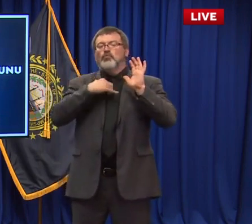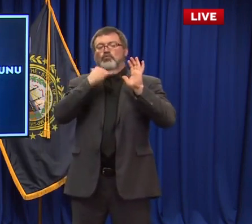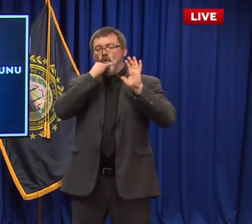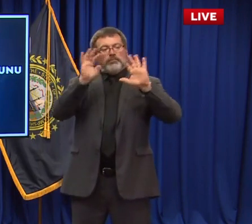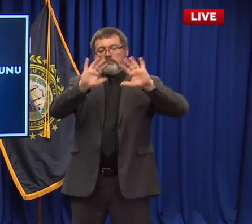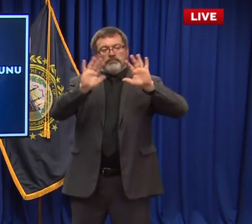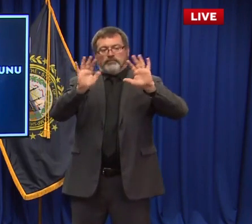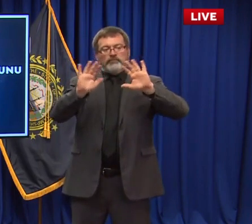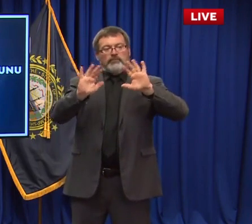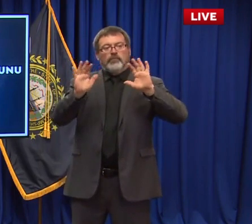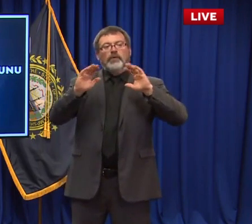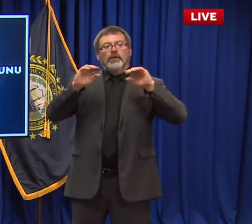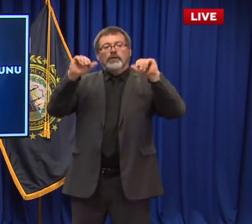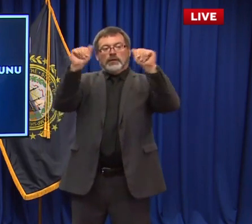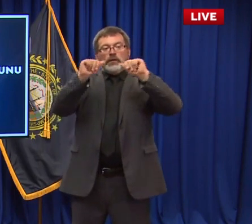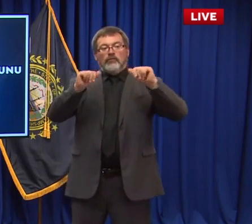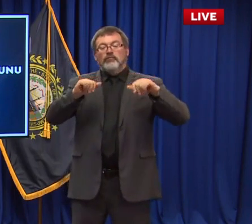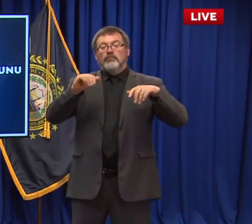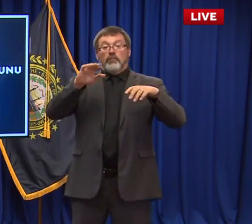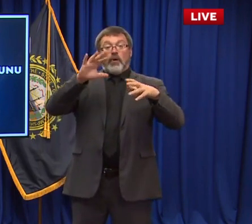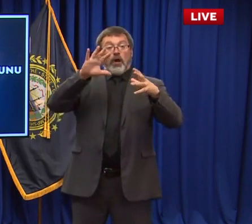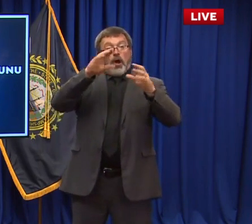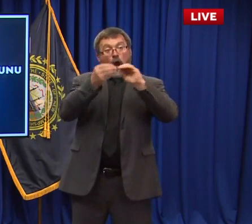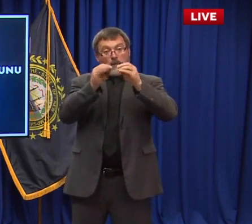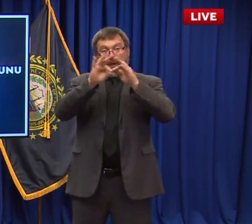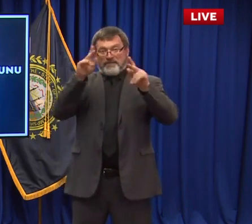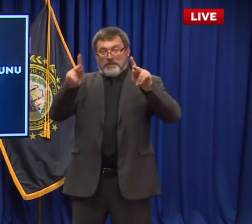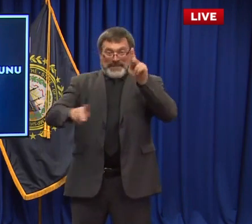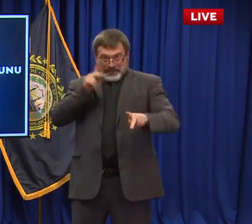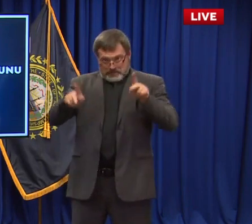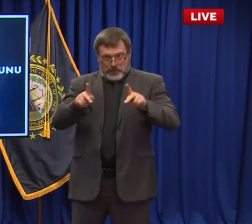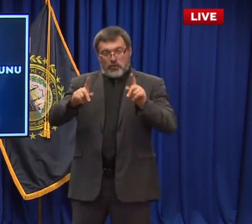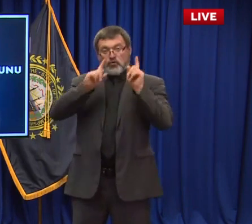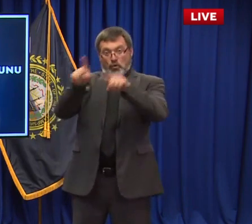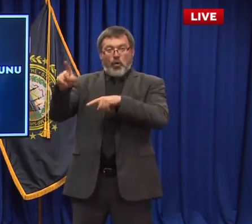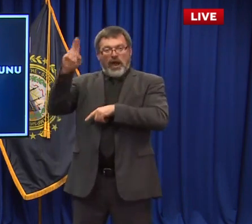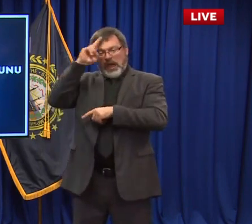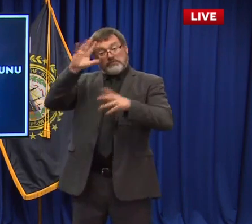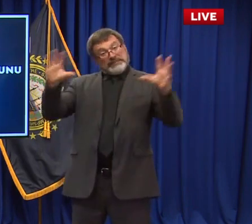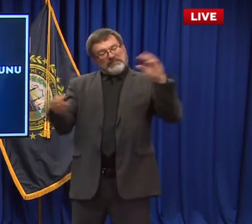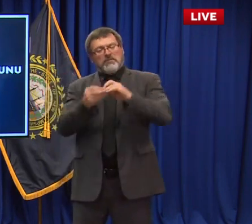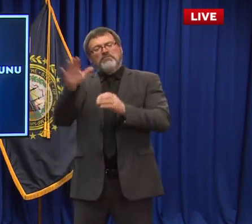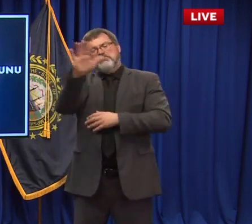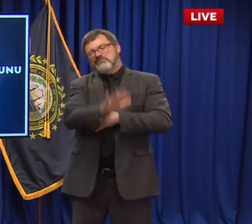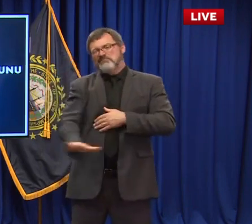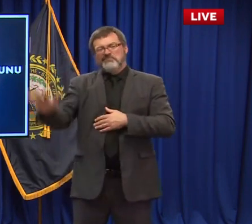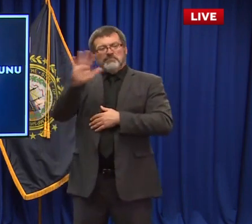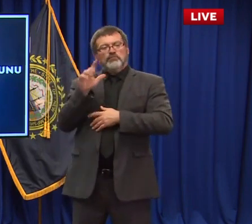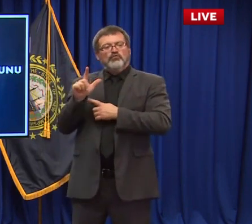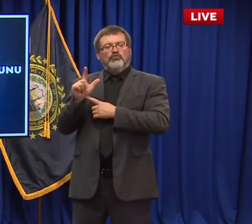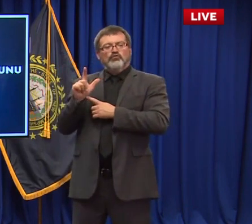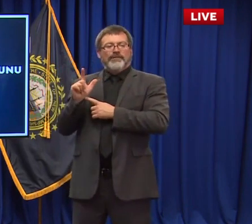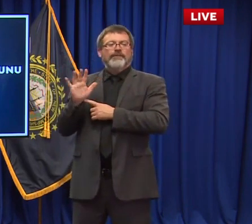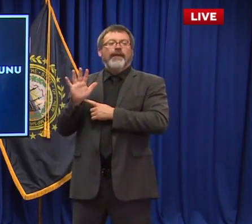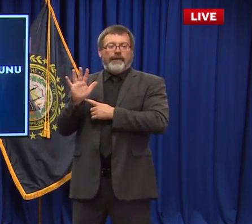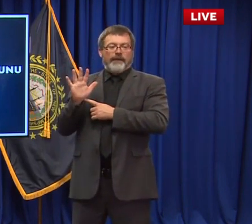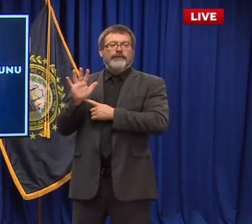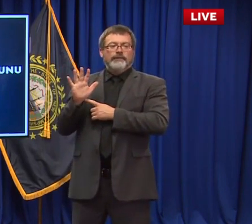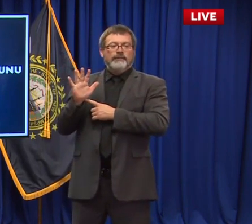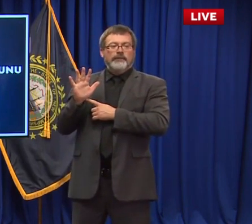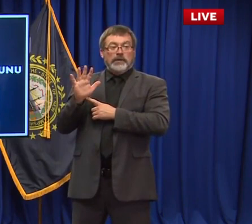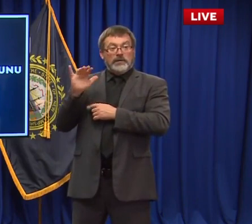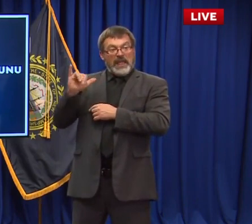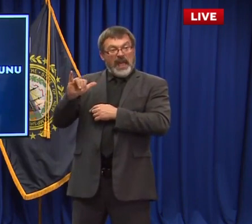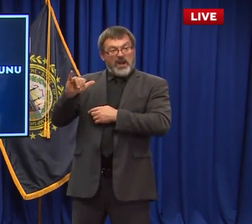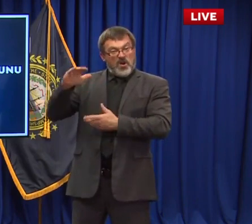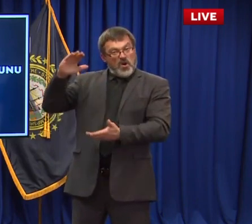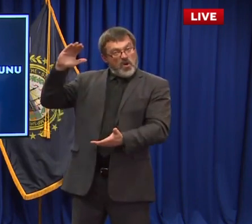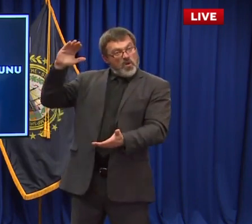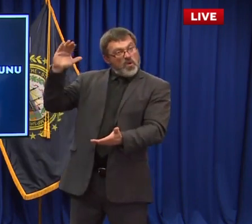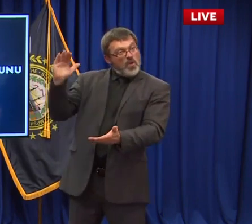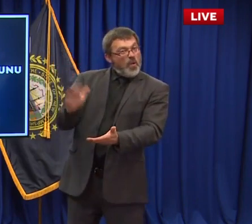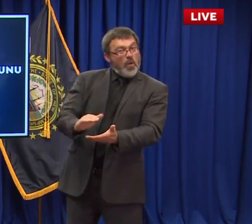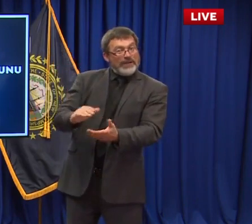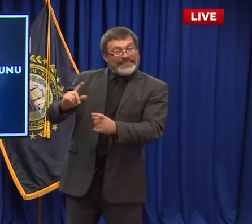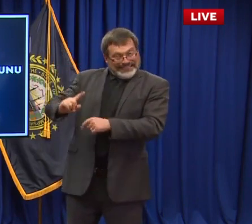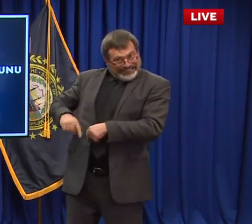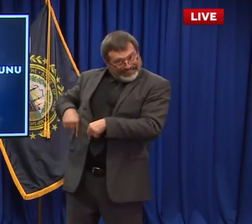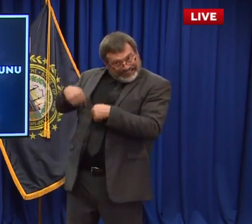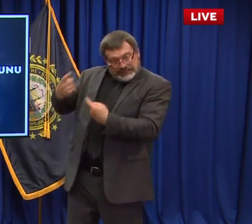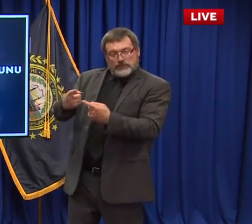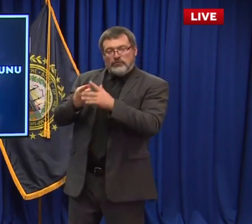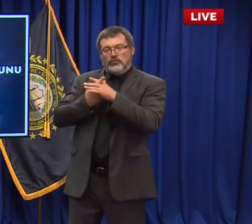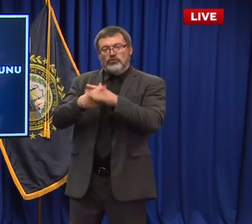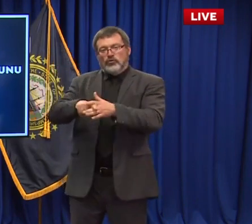THAT IS THE LOWEST ACTIVE HOSPITALIZATION RATE THAT WE HAVE SEEN IN THIS STATE PROBABLY SINCE THE MIDDLE OF MARCH.